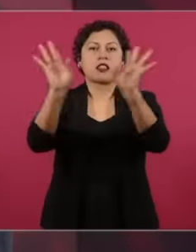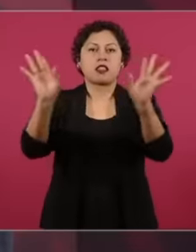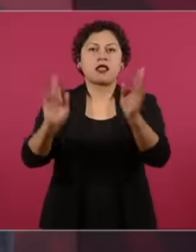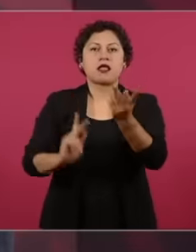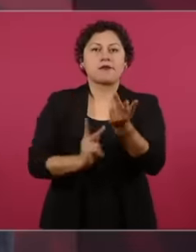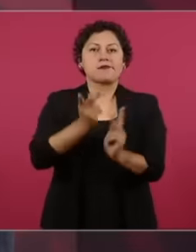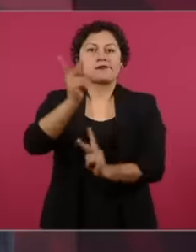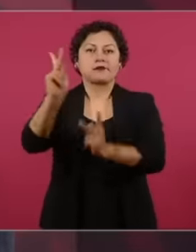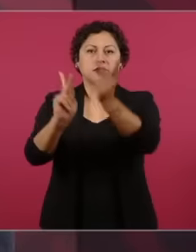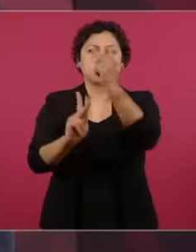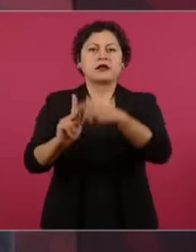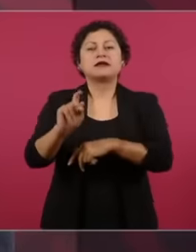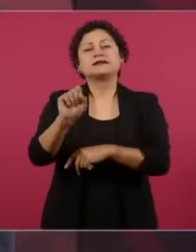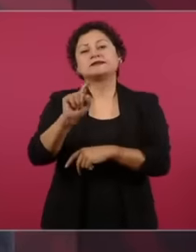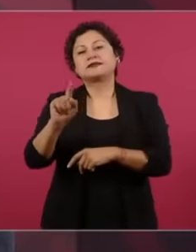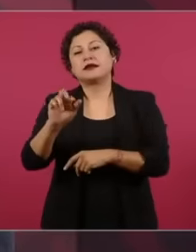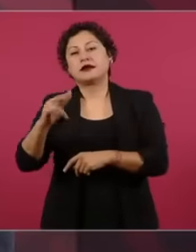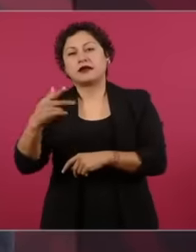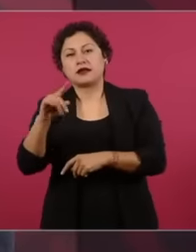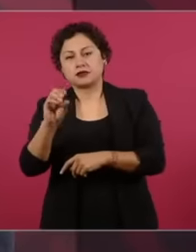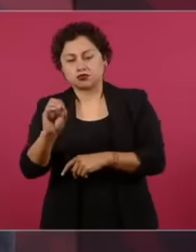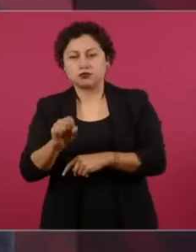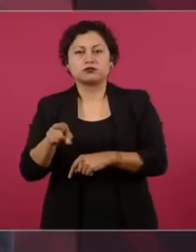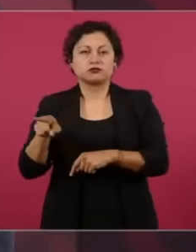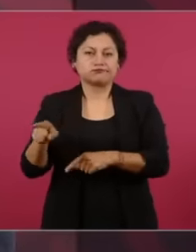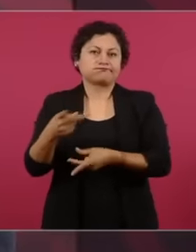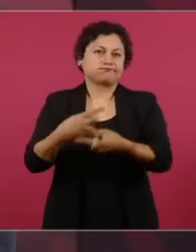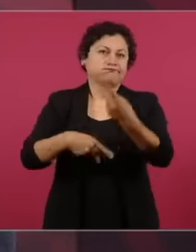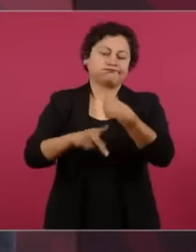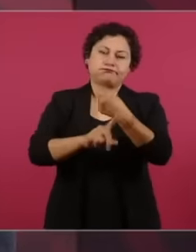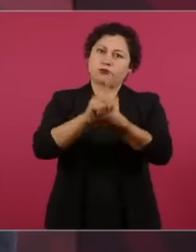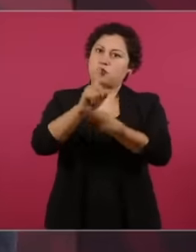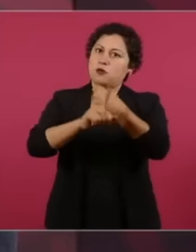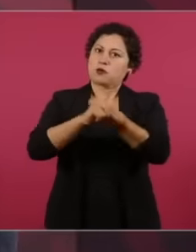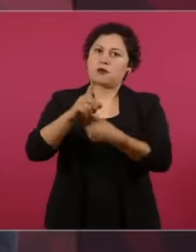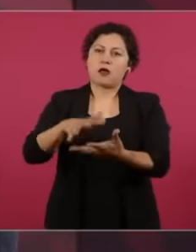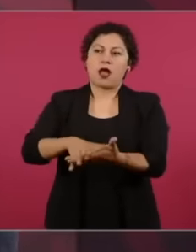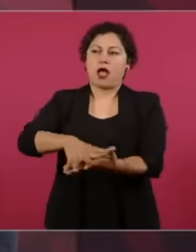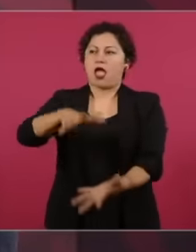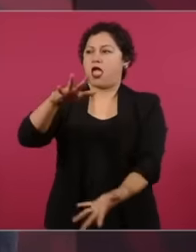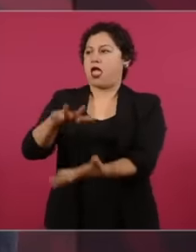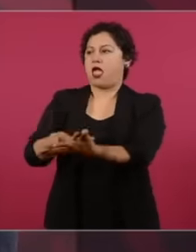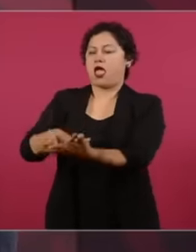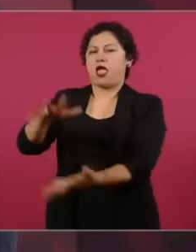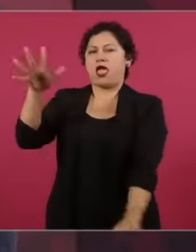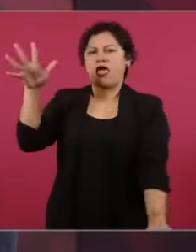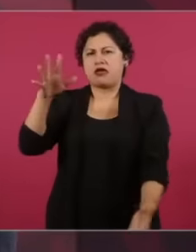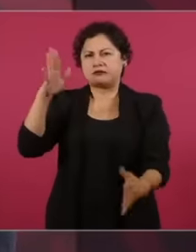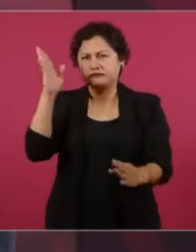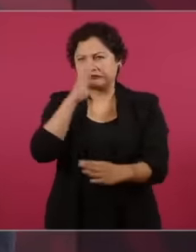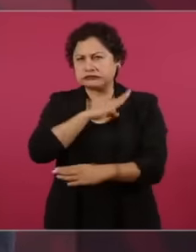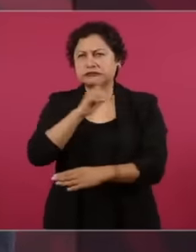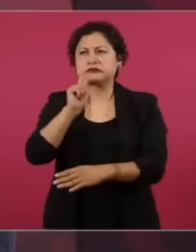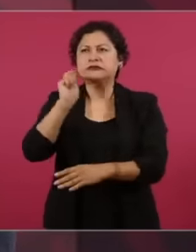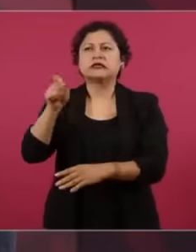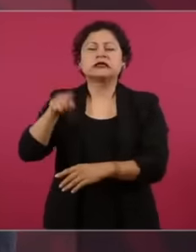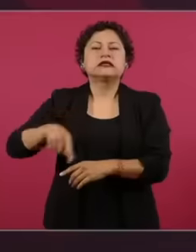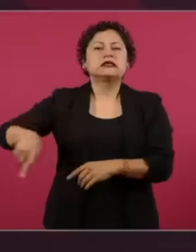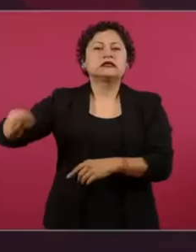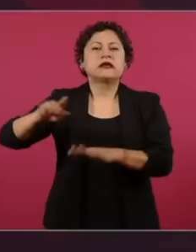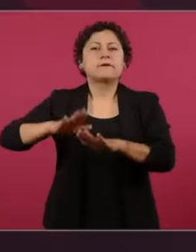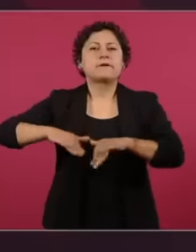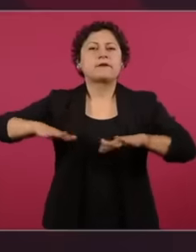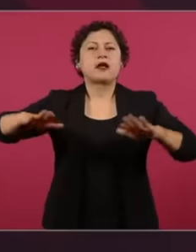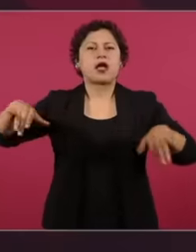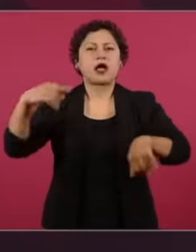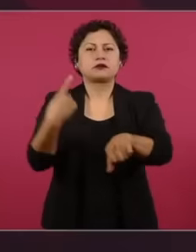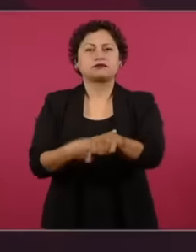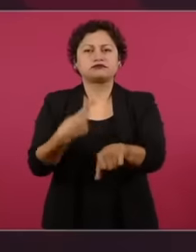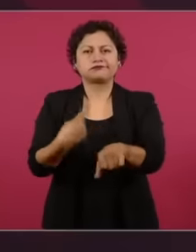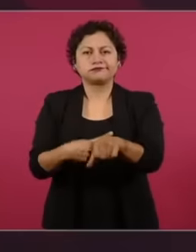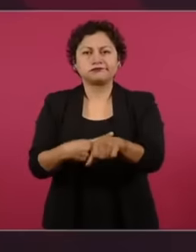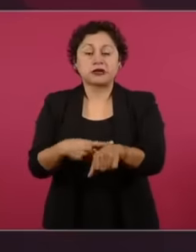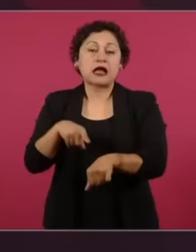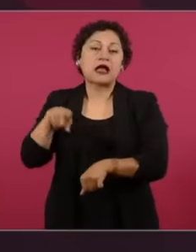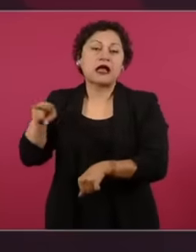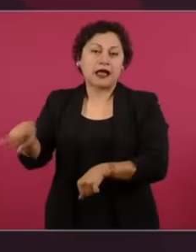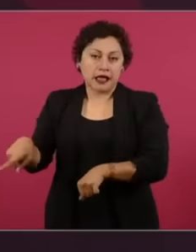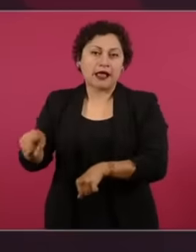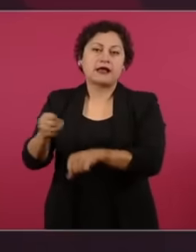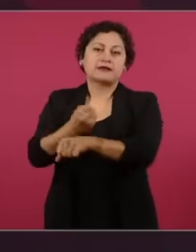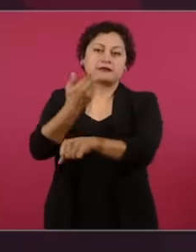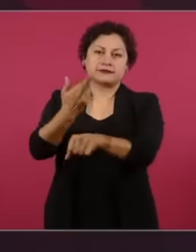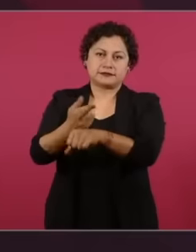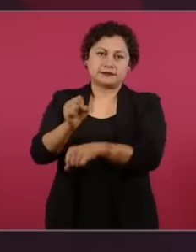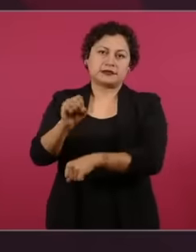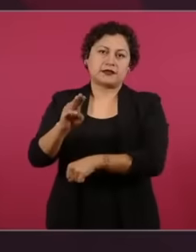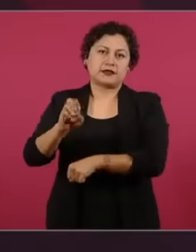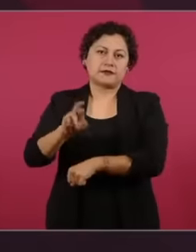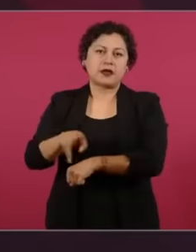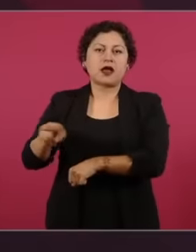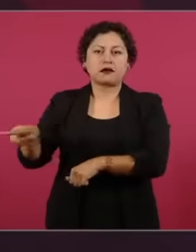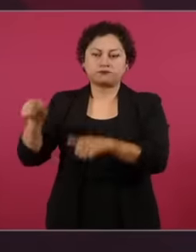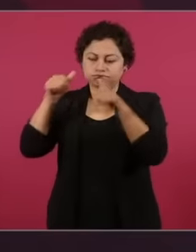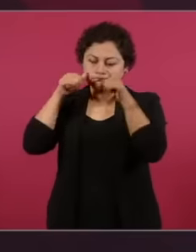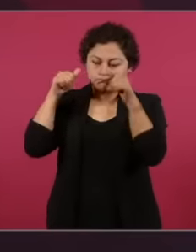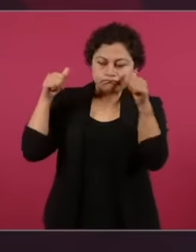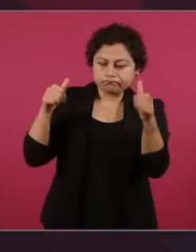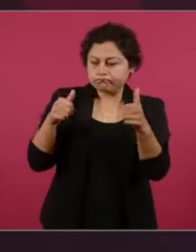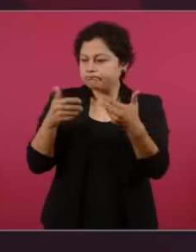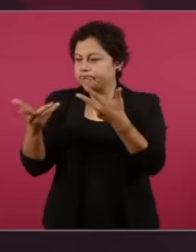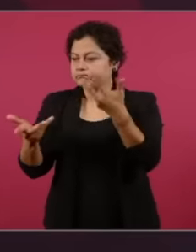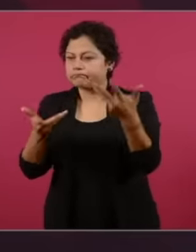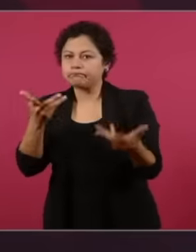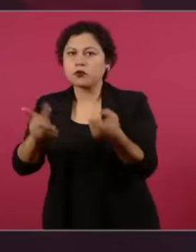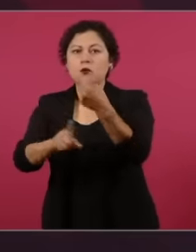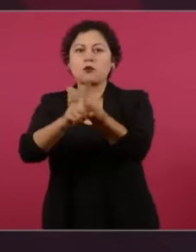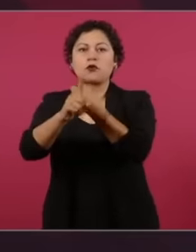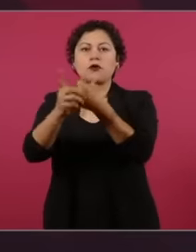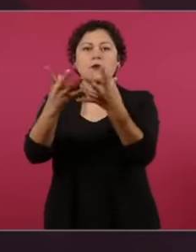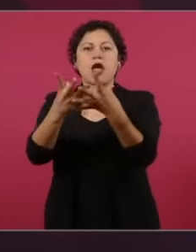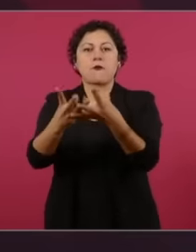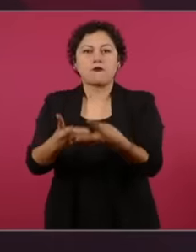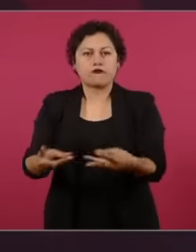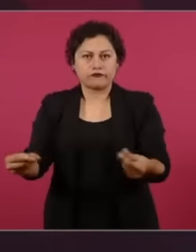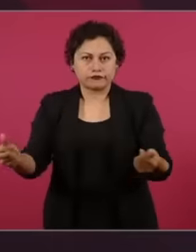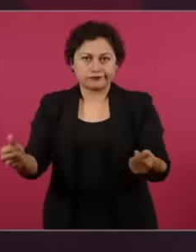tourism in Mexico and throughout the Caribbean, we have already solved this problem that when we arrived had